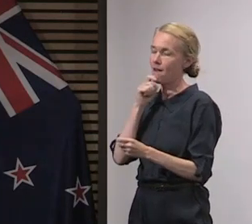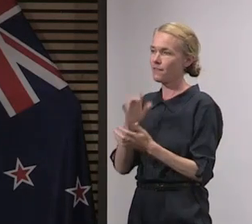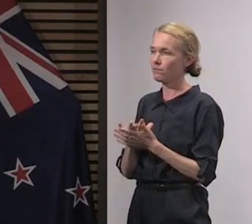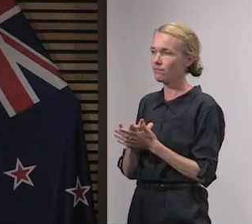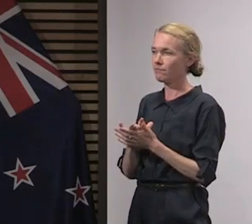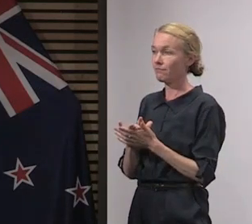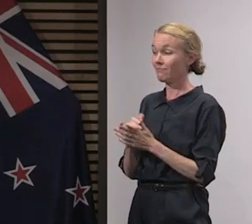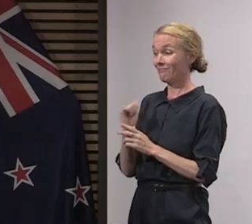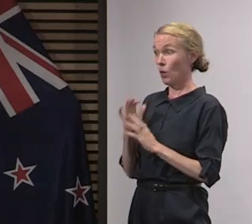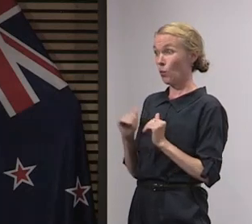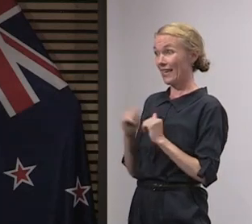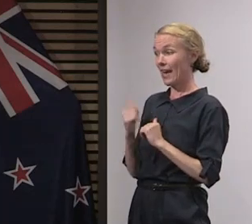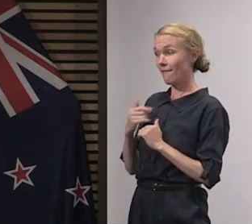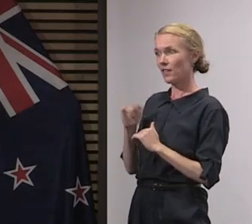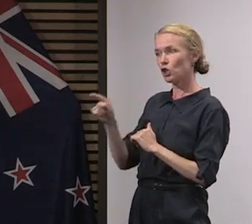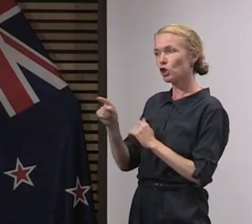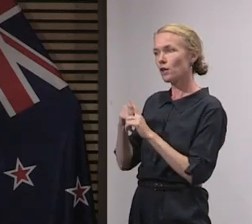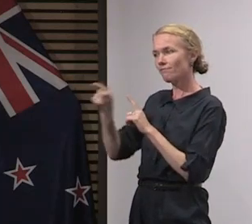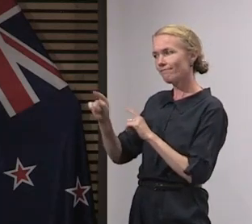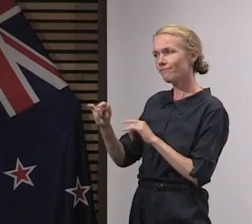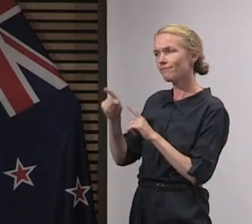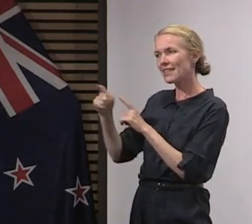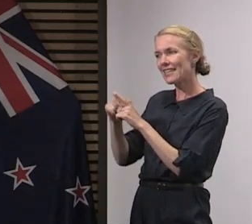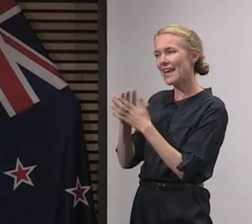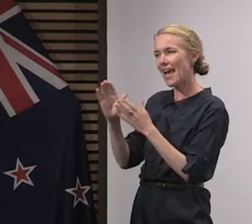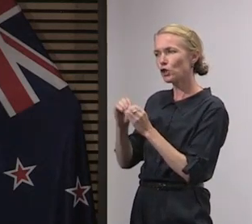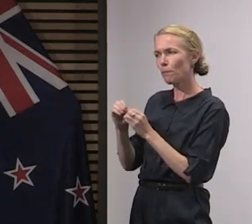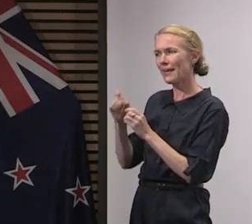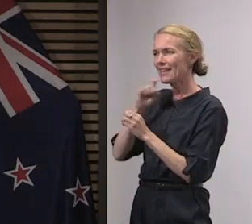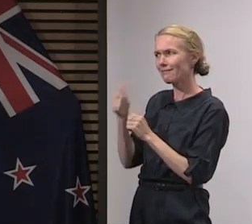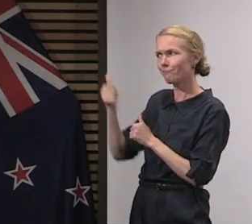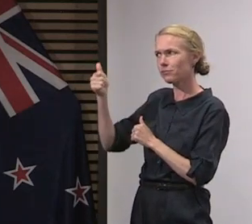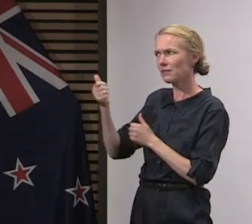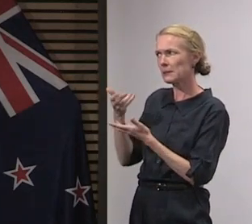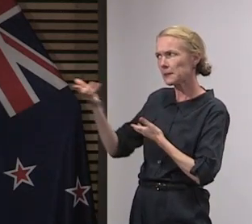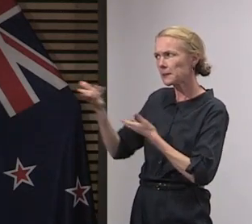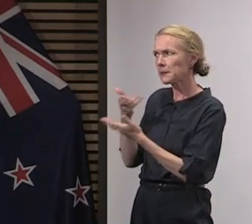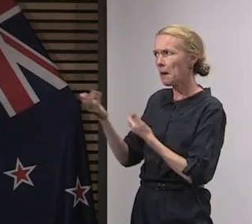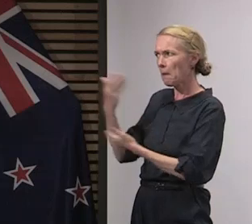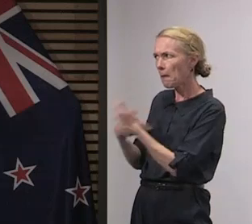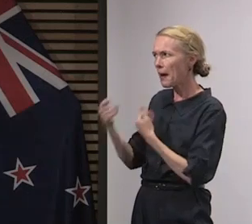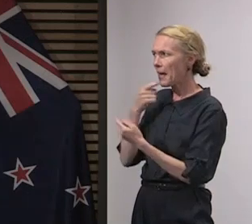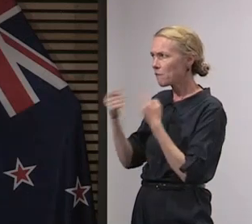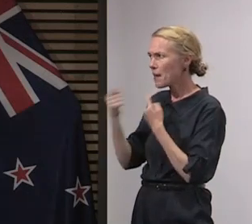probable cases amongst residents and staff. I spoke last evening with the district